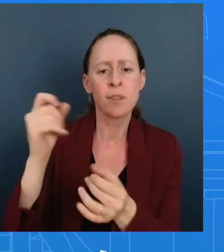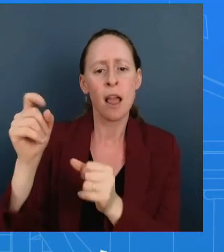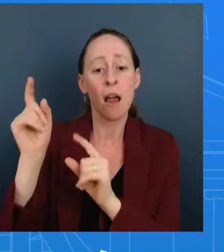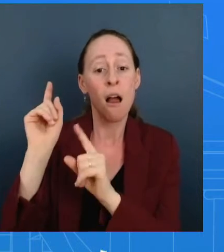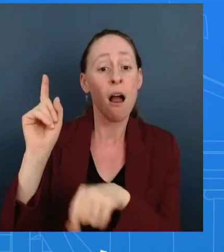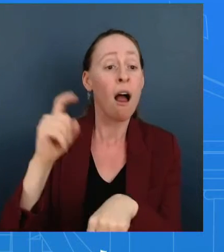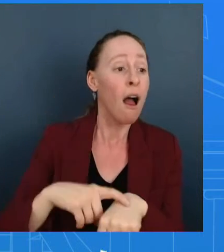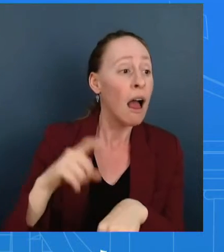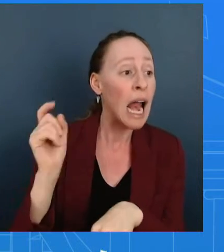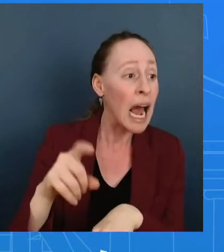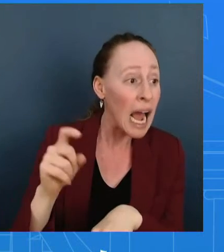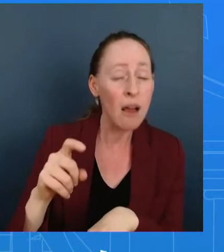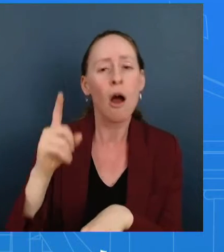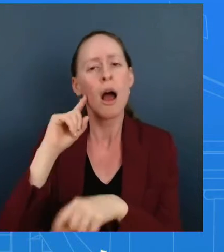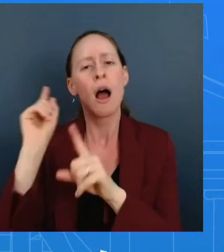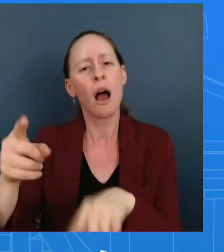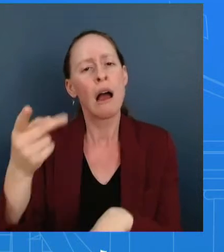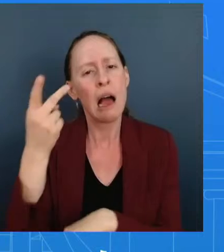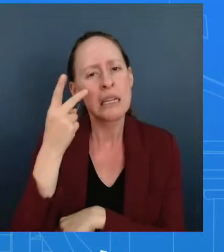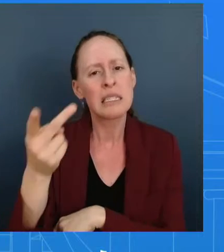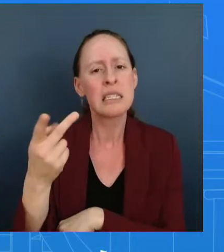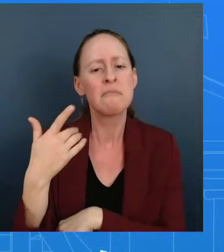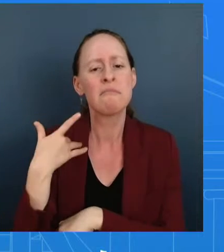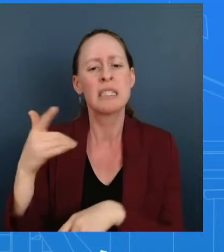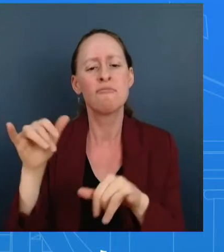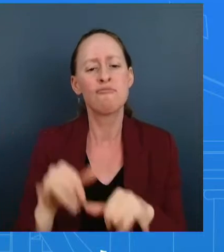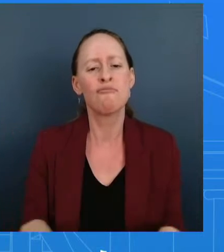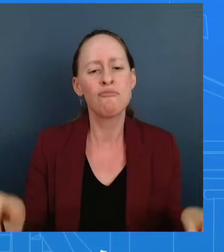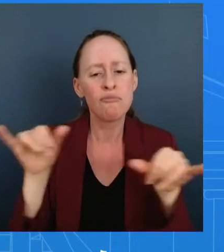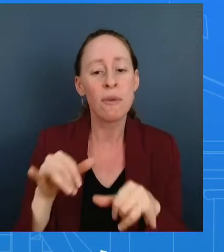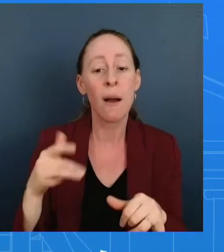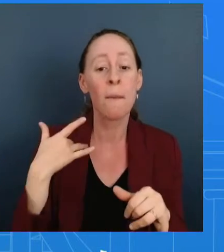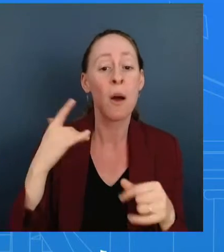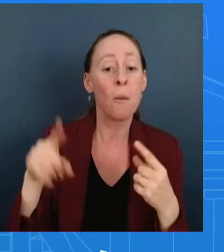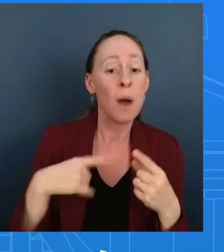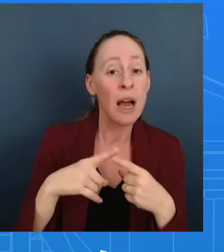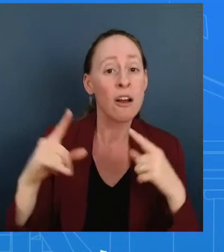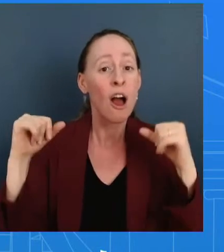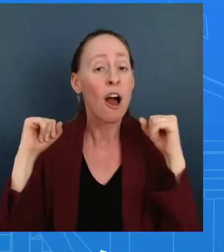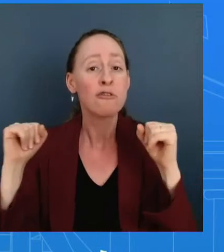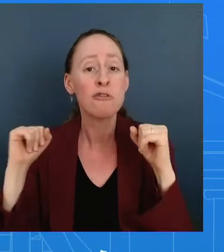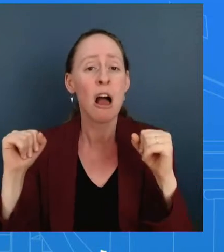That is not uncommon. It is very different -- it is very different than any everyday American.